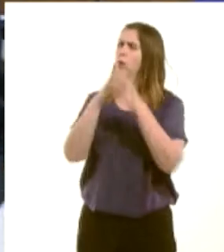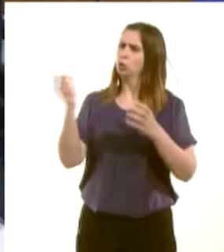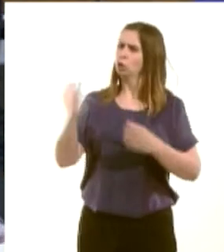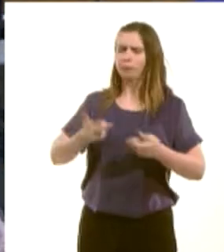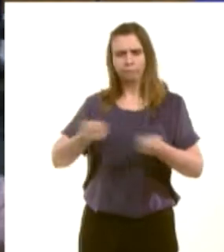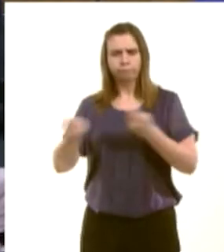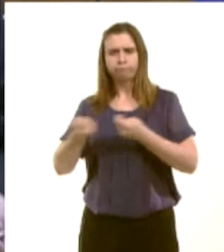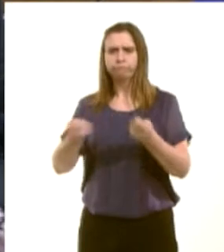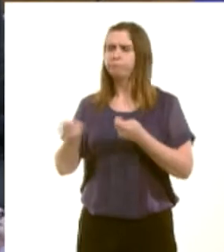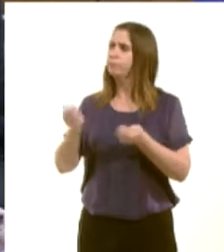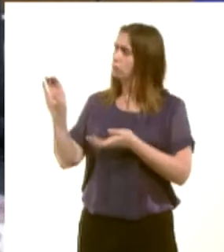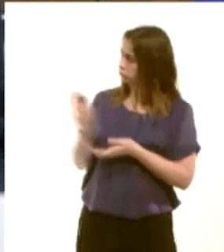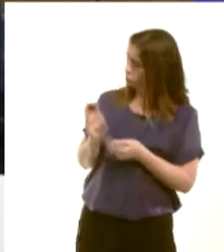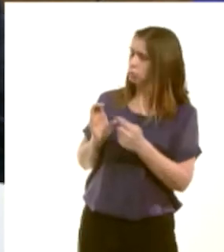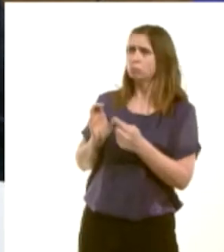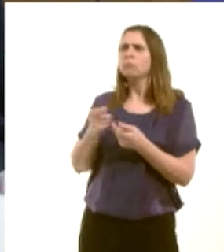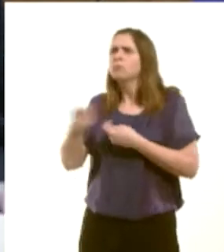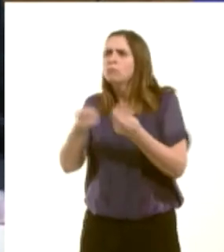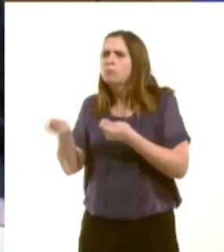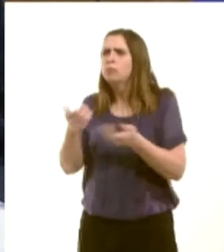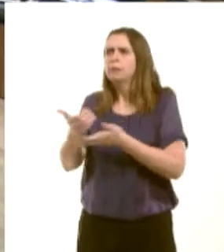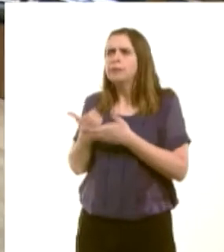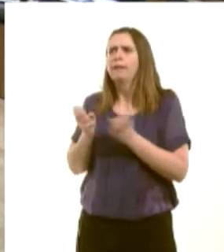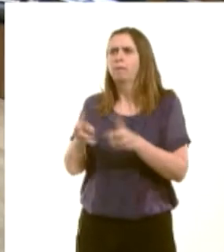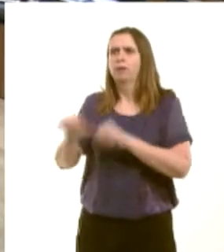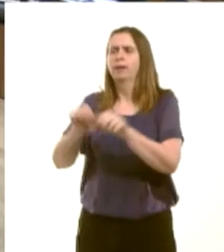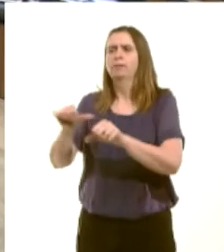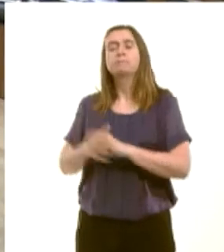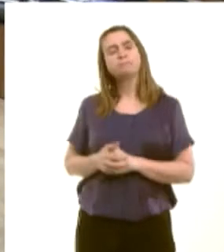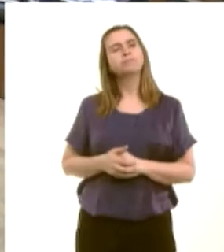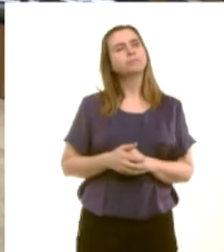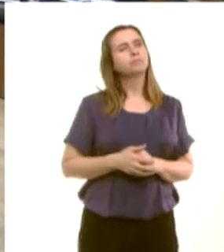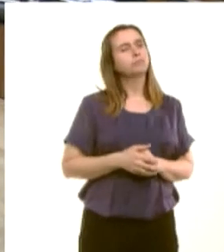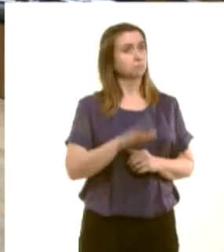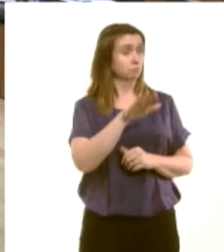Rhun ap Iorwerth: Can I draw the First Ministerís attention to the situation at Ysbyty Penrhos